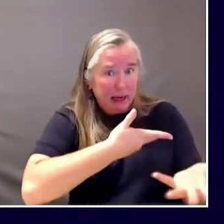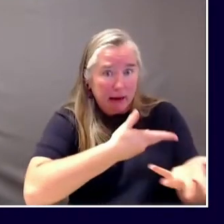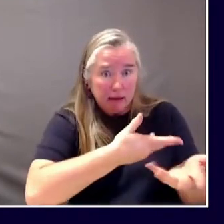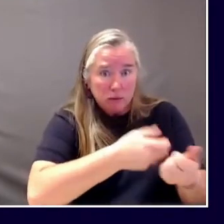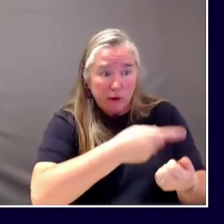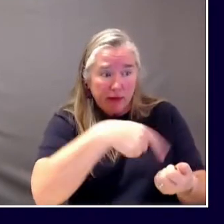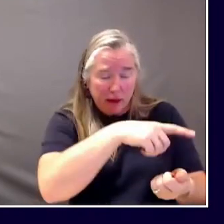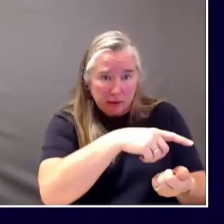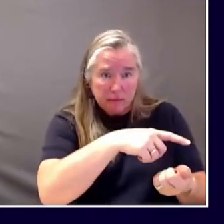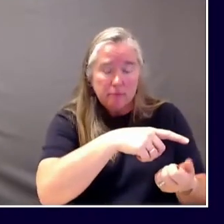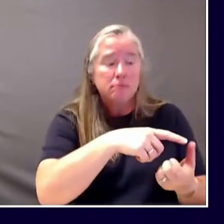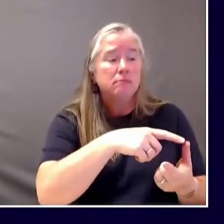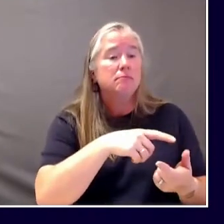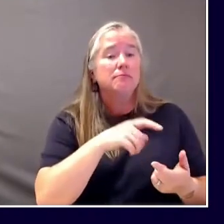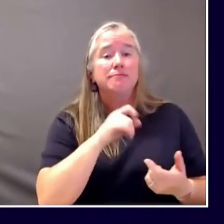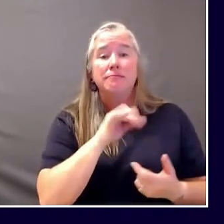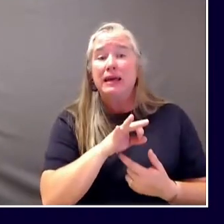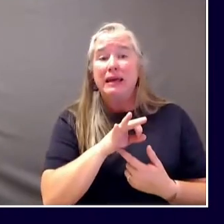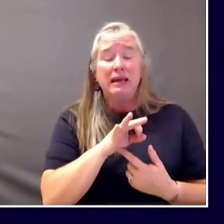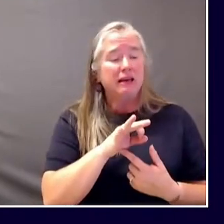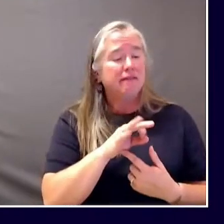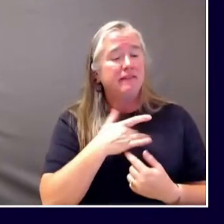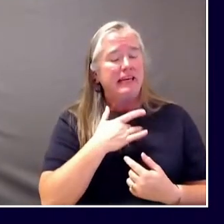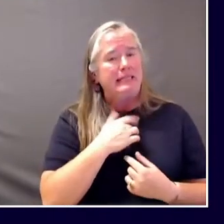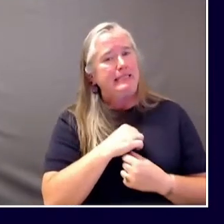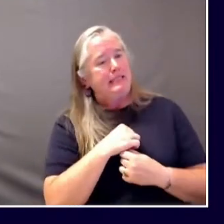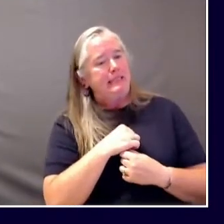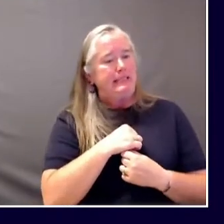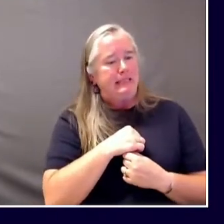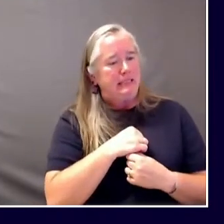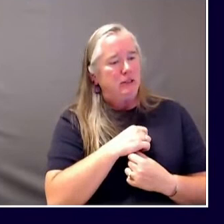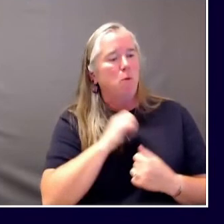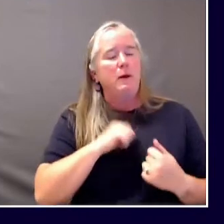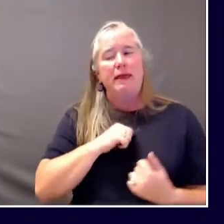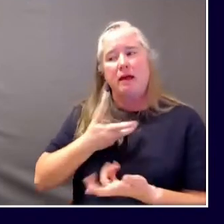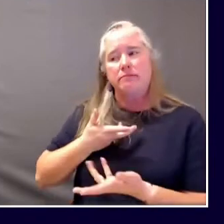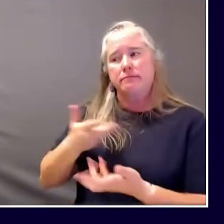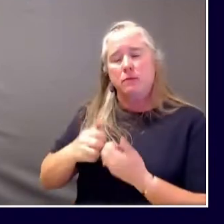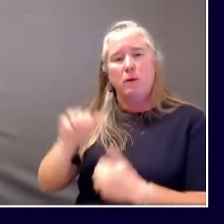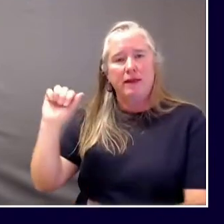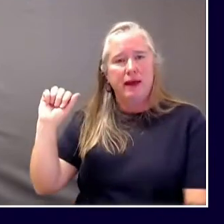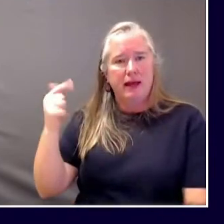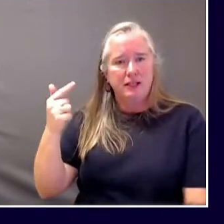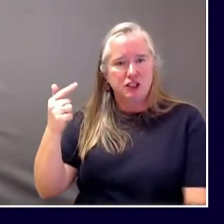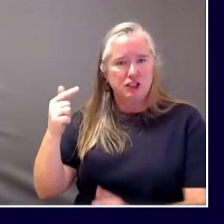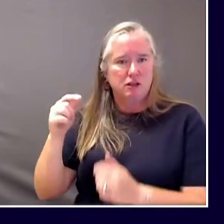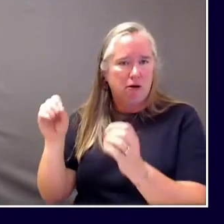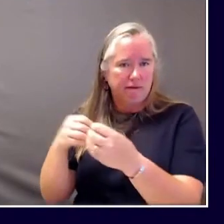it's bad enough that we need to